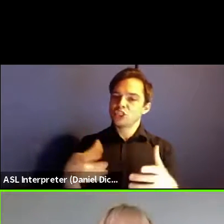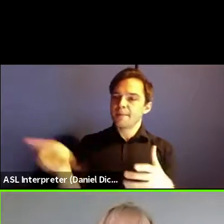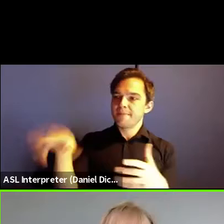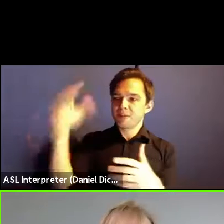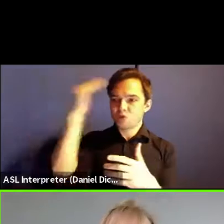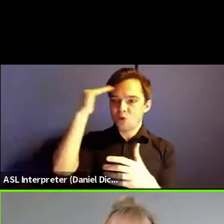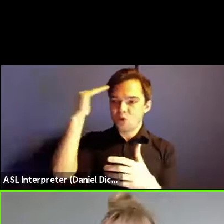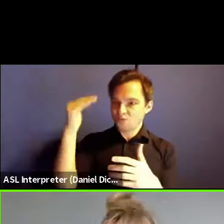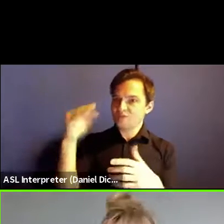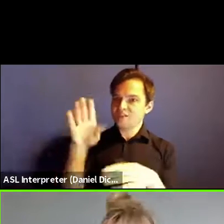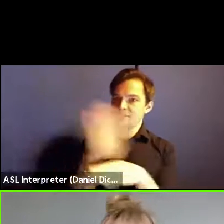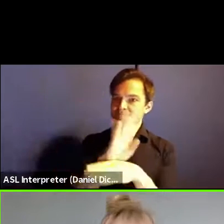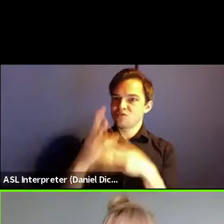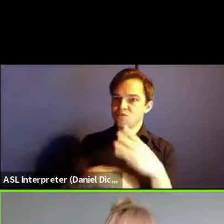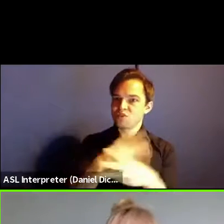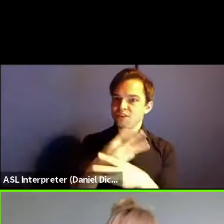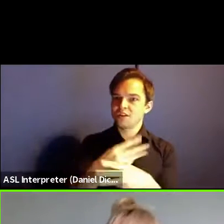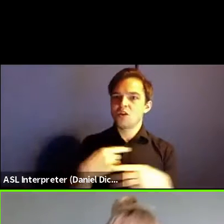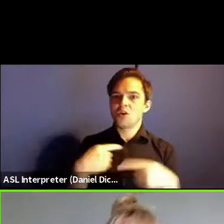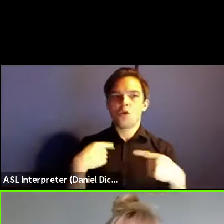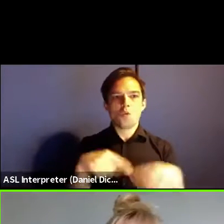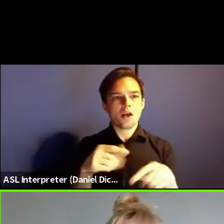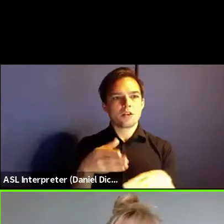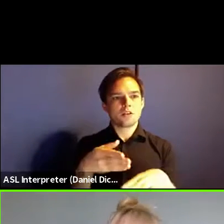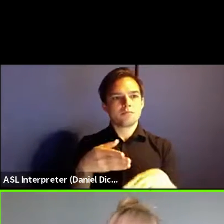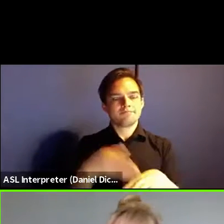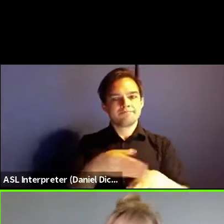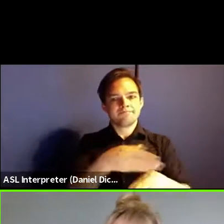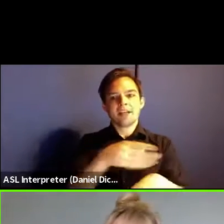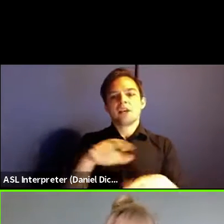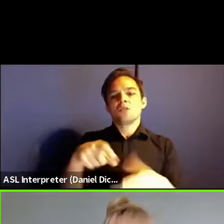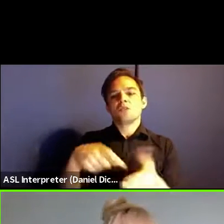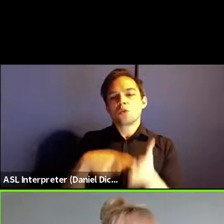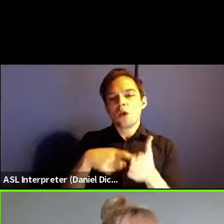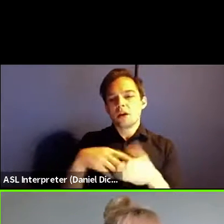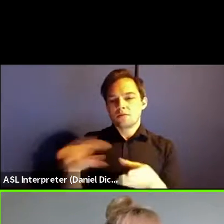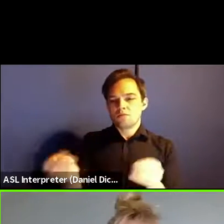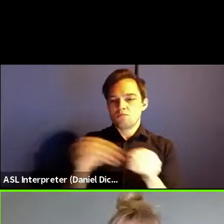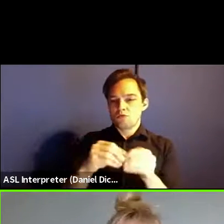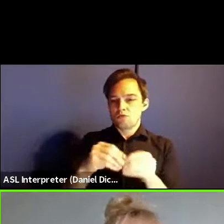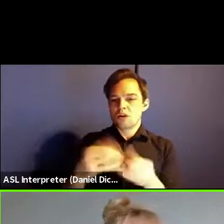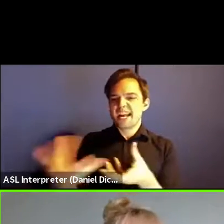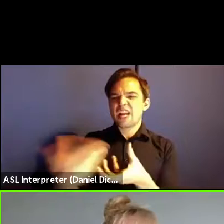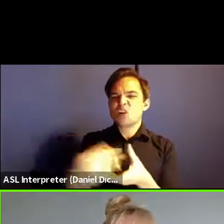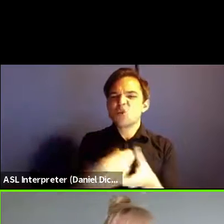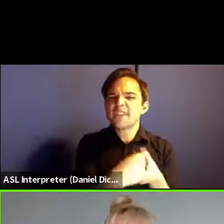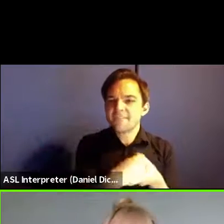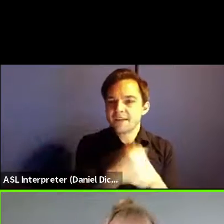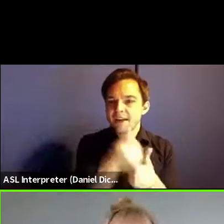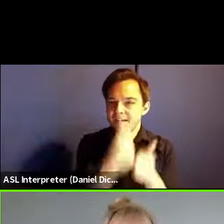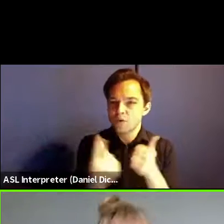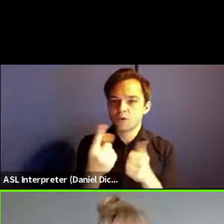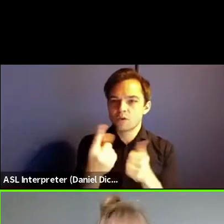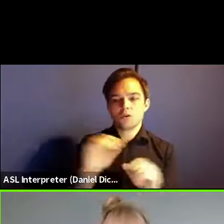as it recovers, it must be inclusive of everyone, no leader, no CEO could possibly consider